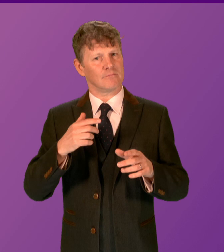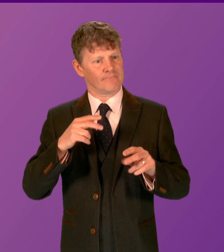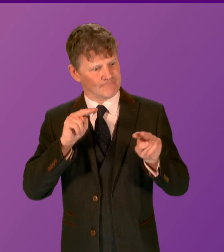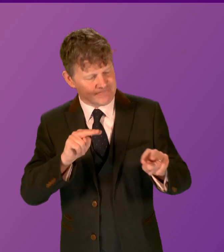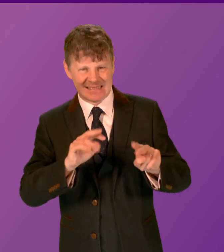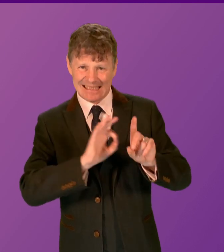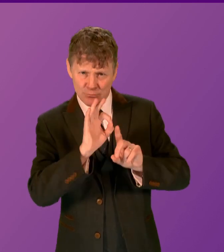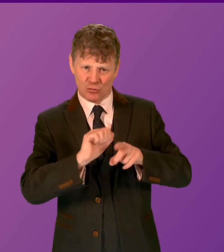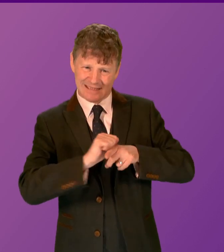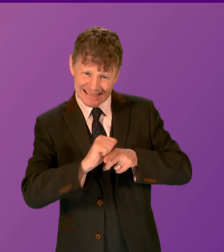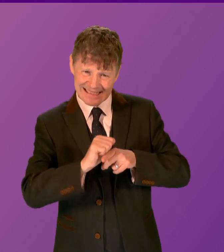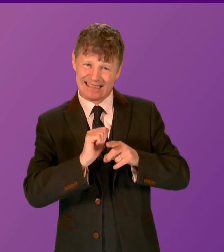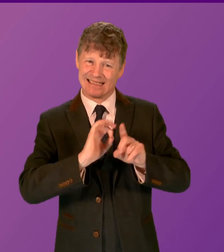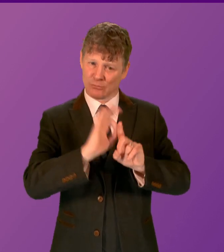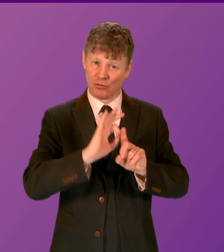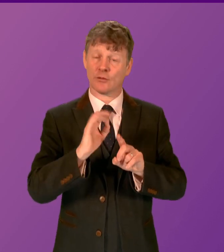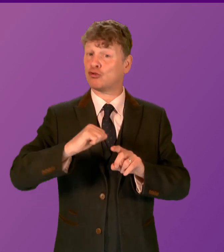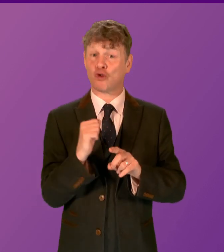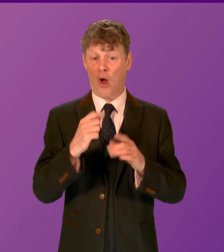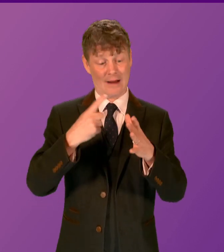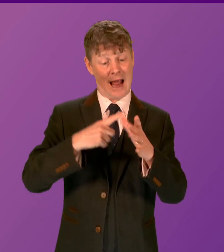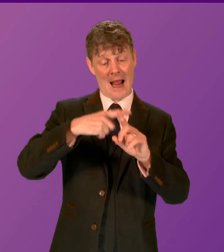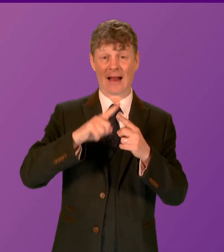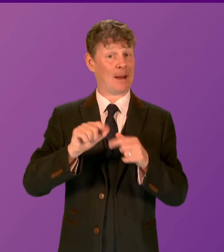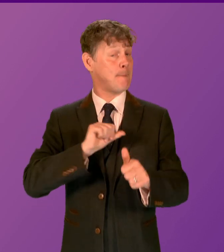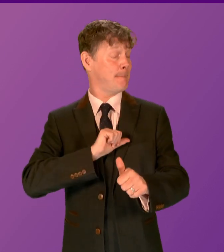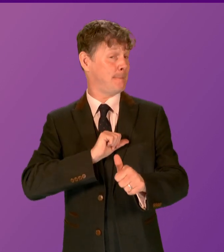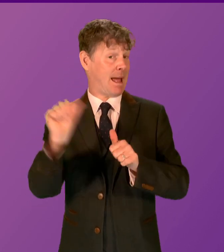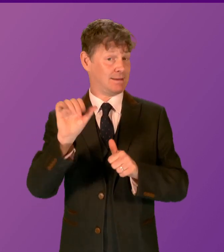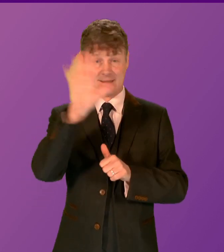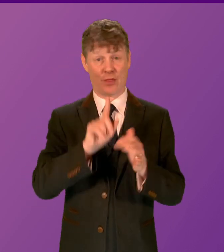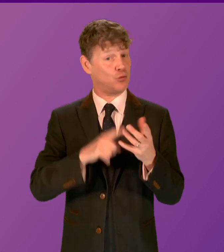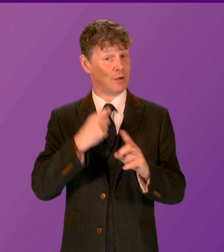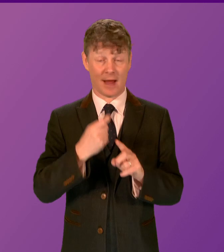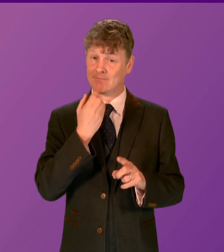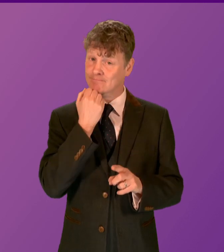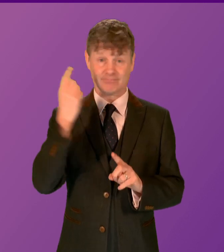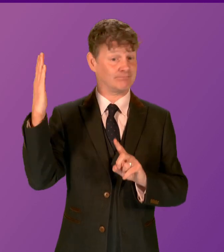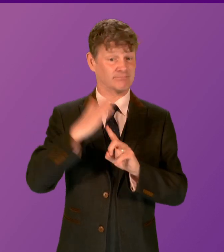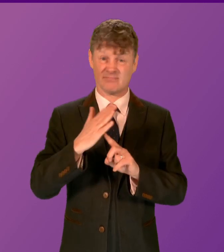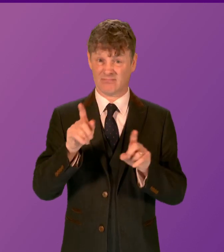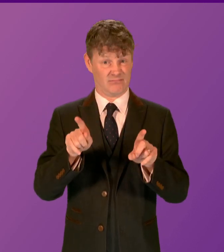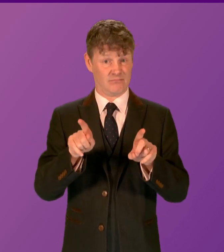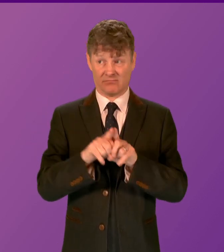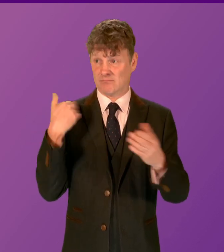Scotland’s A and E departments are the best performing in the UK and have been for eight years.